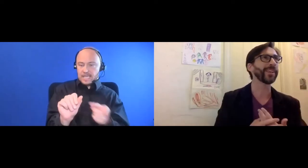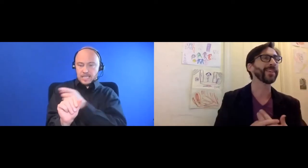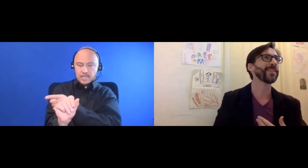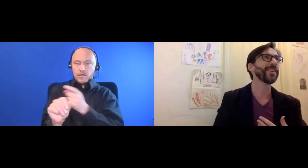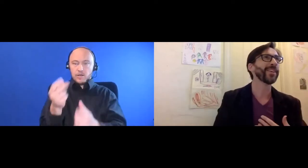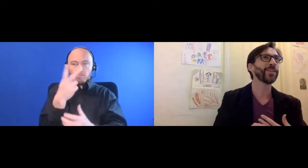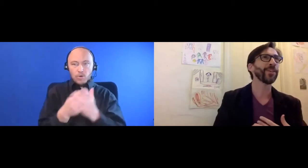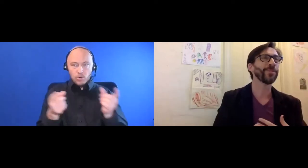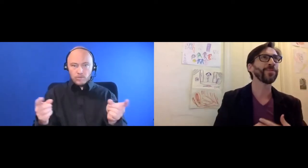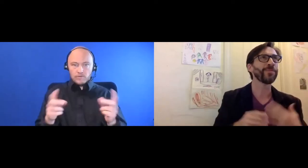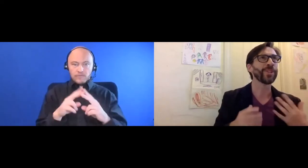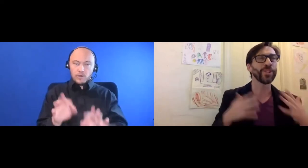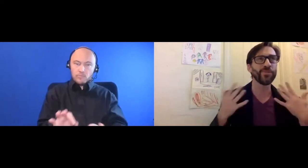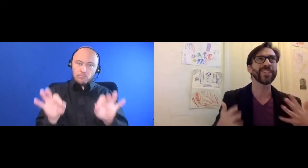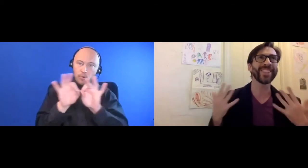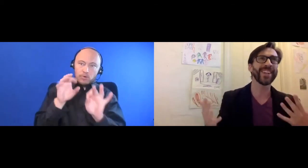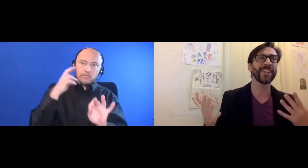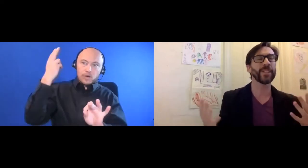and to construct identity,